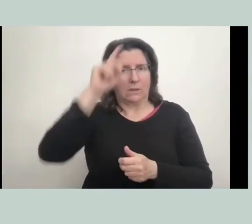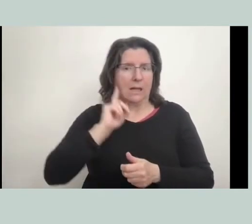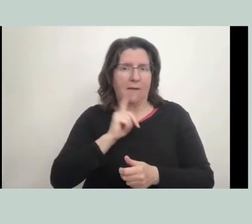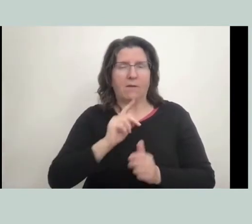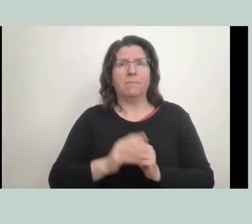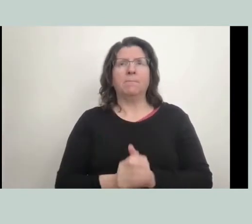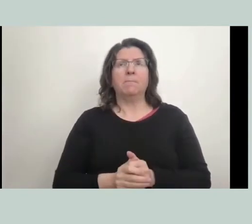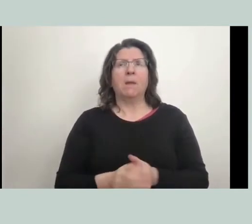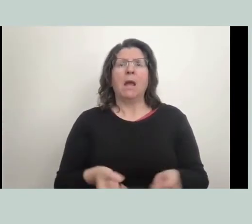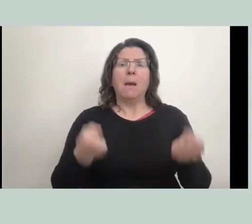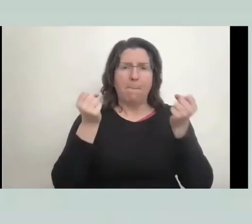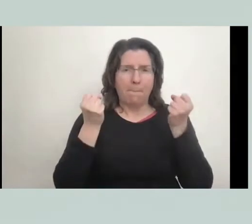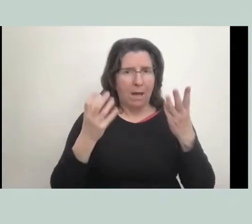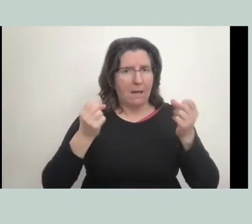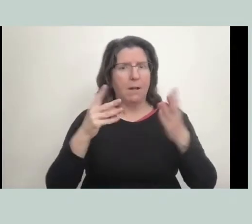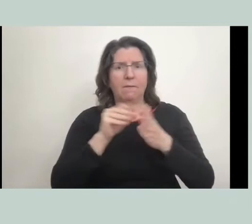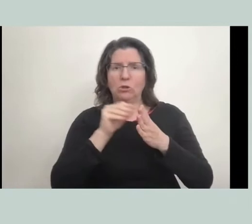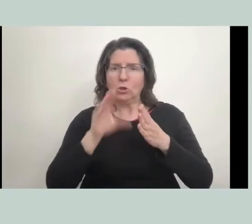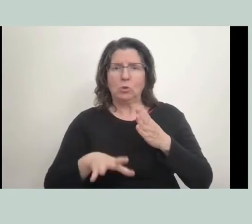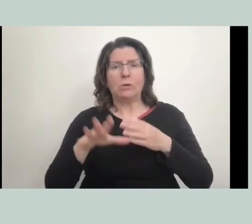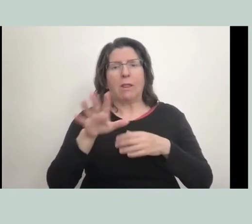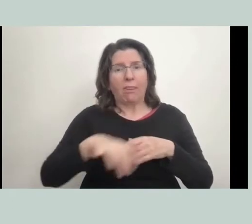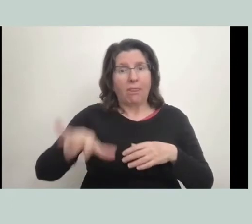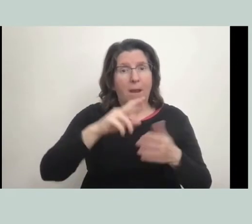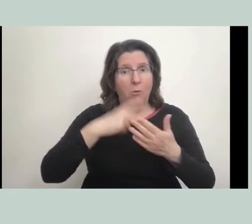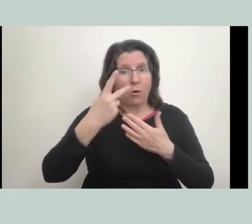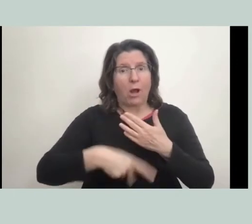a specialized program for deaf and hard of hearing teenagers.